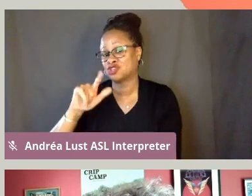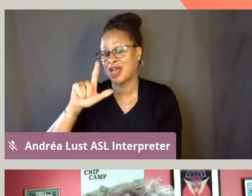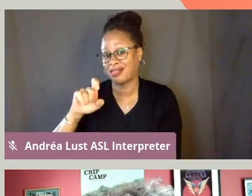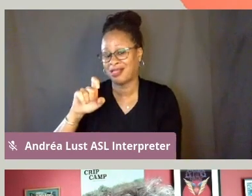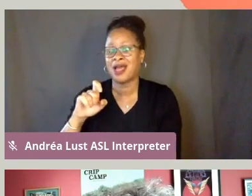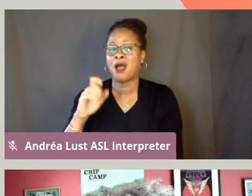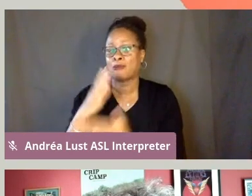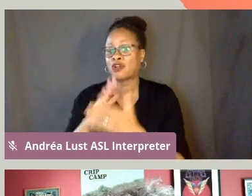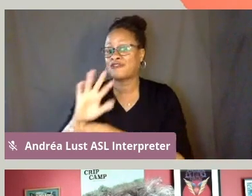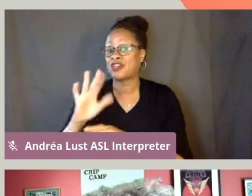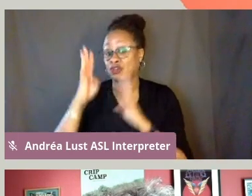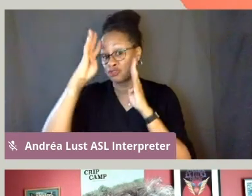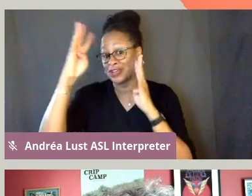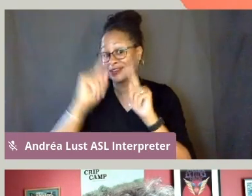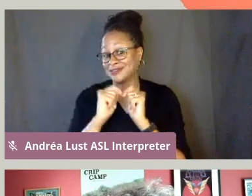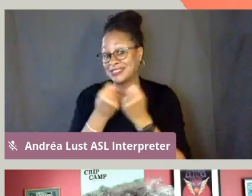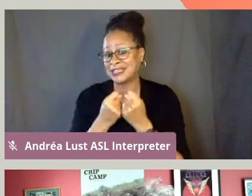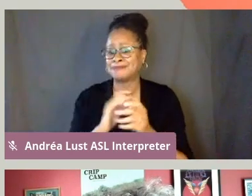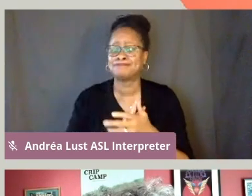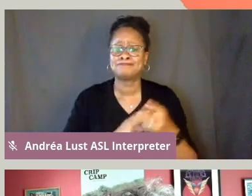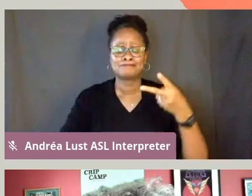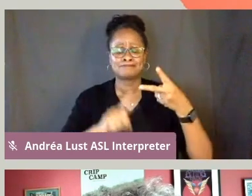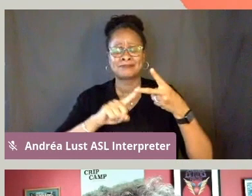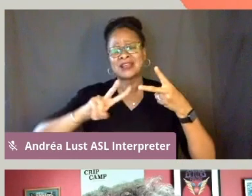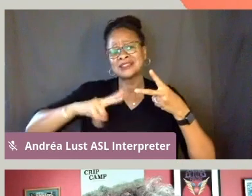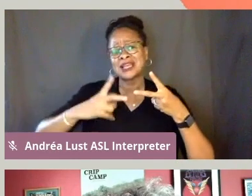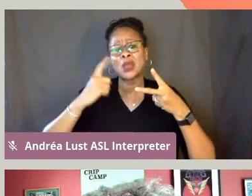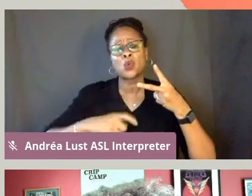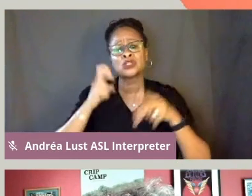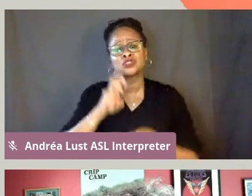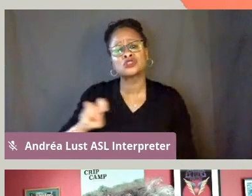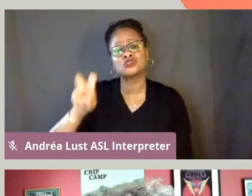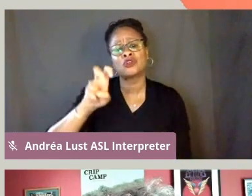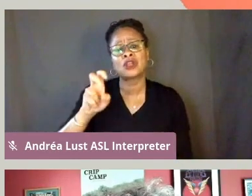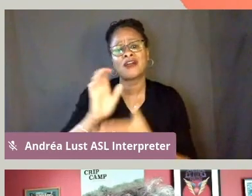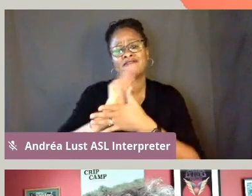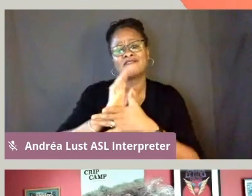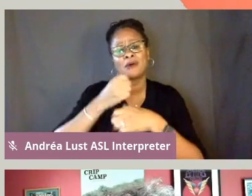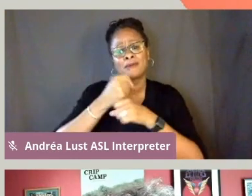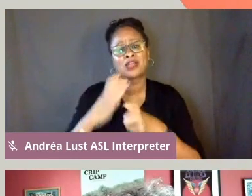Second, what's the journey the filmmaker is committing to? What are you committing to as an artist